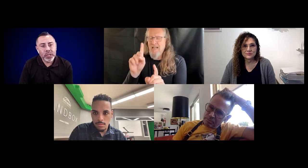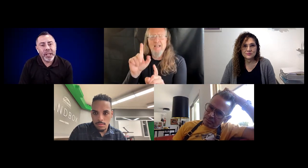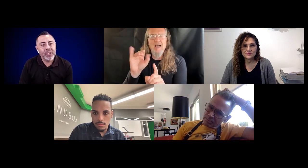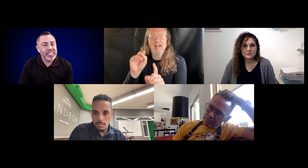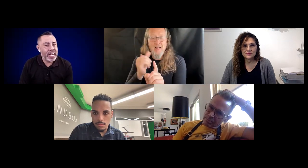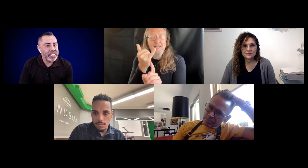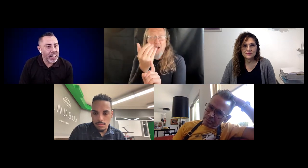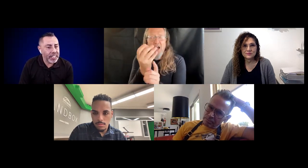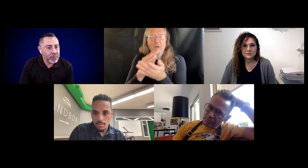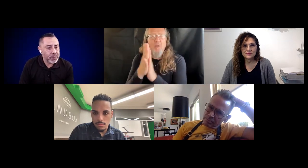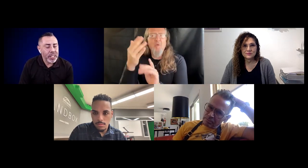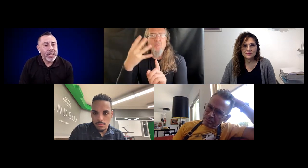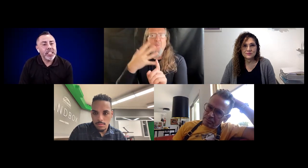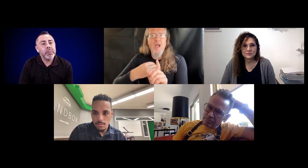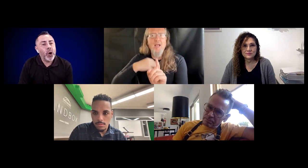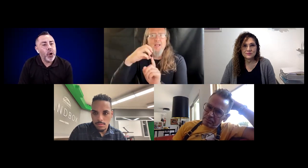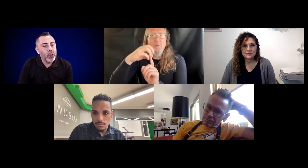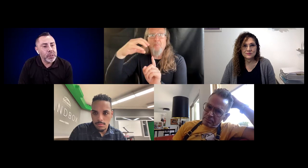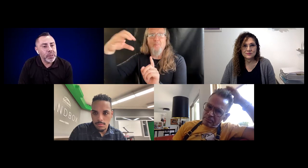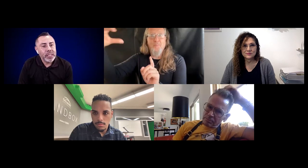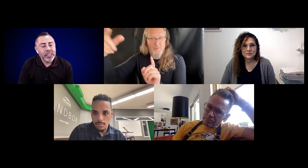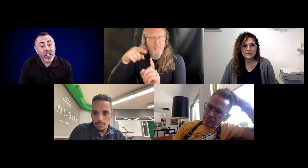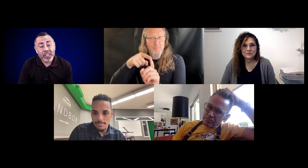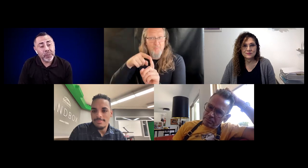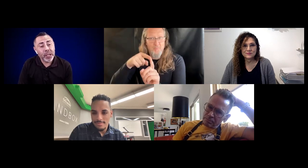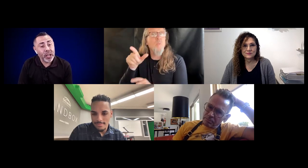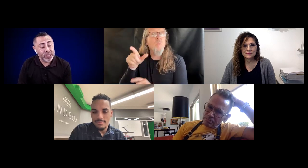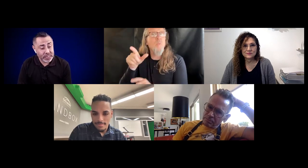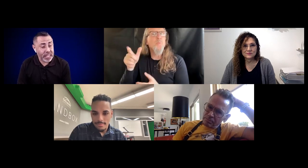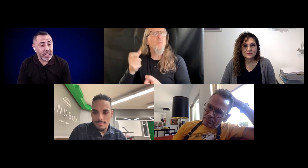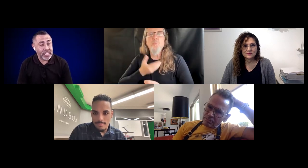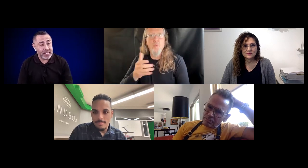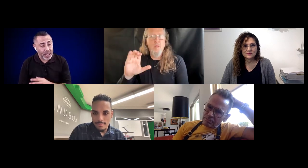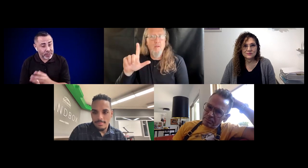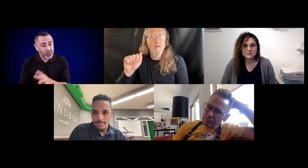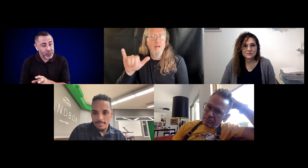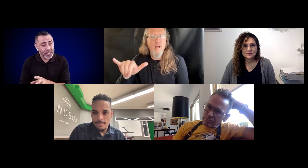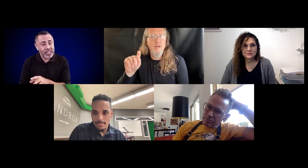It's one about a dandelion. It is a poem that talks about how a dandelion's life goes right.